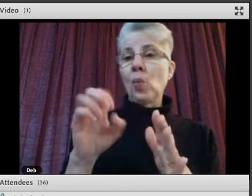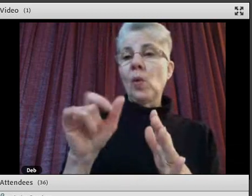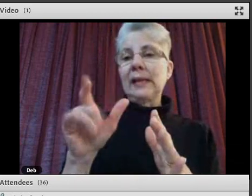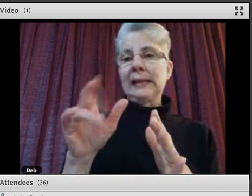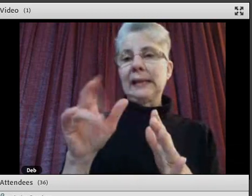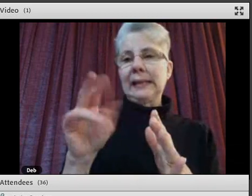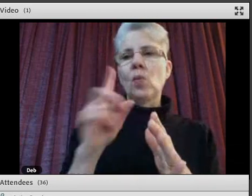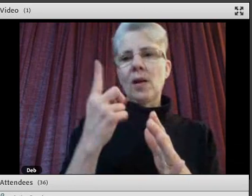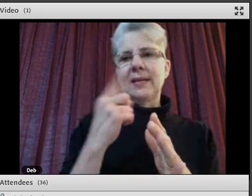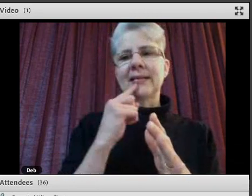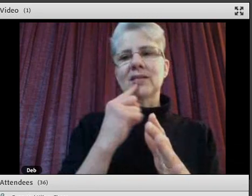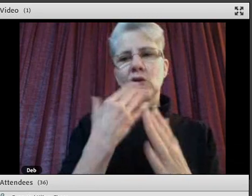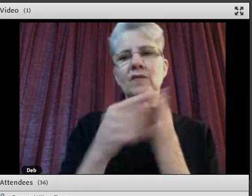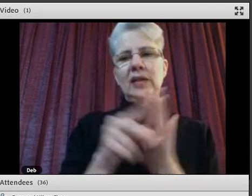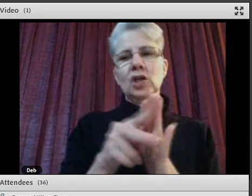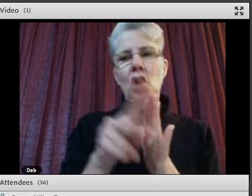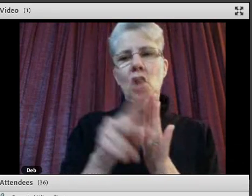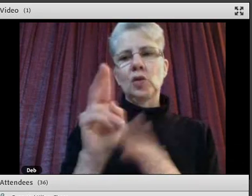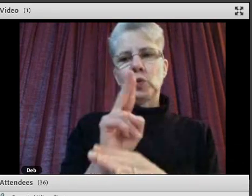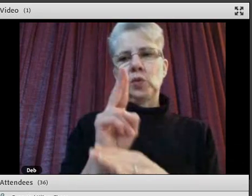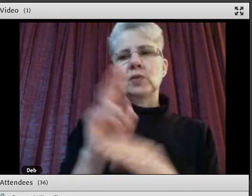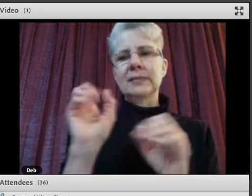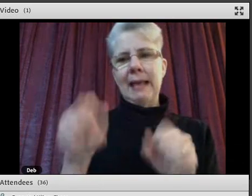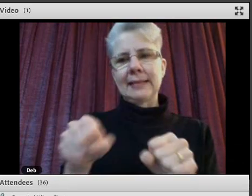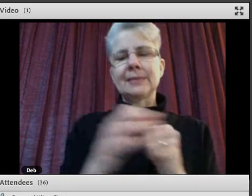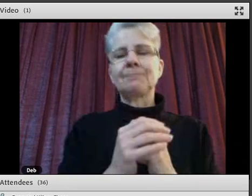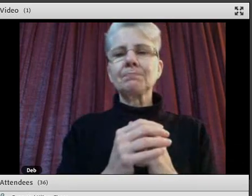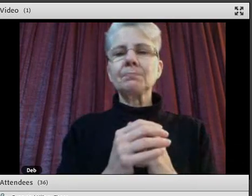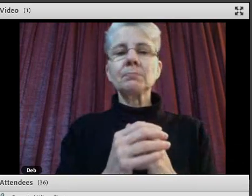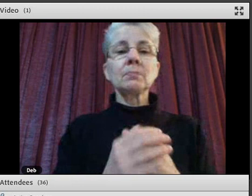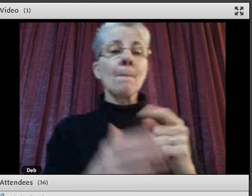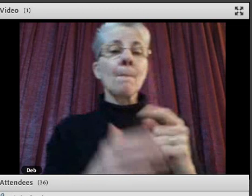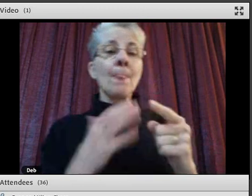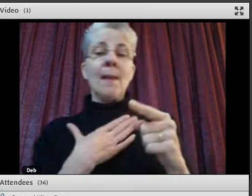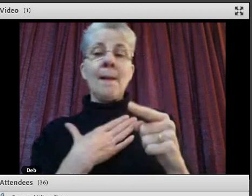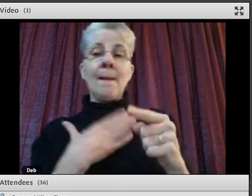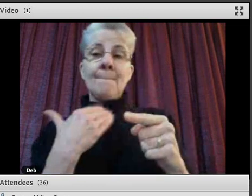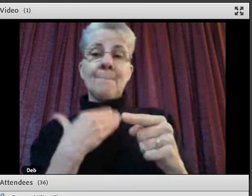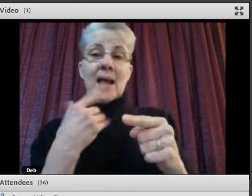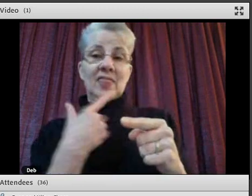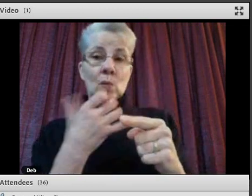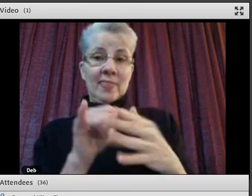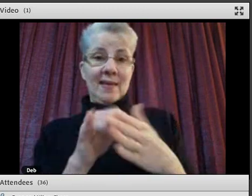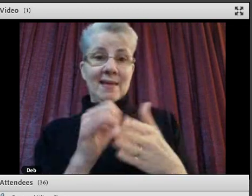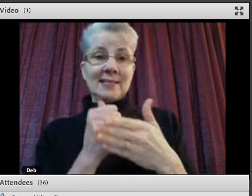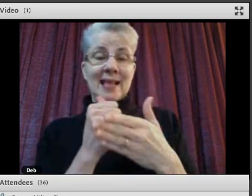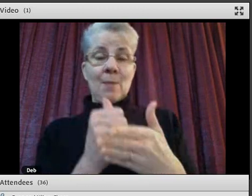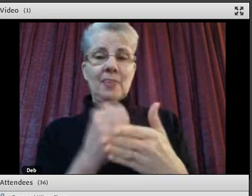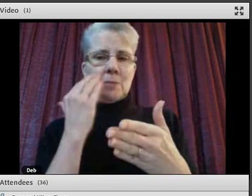is pretty good for Kindergarten. Hilary: Mm-hmm. I would say my thing with that is just having them know